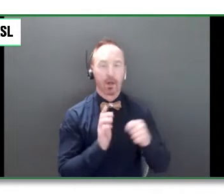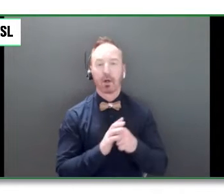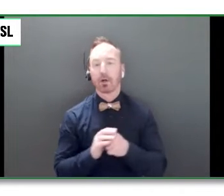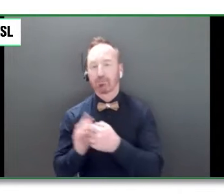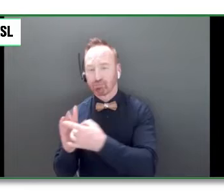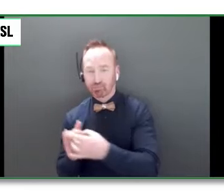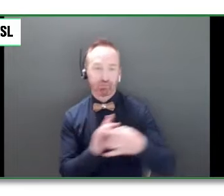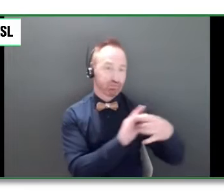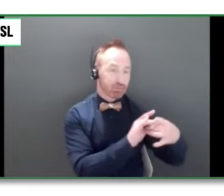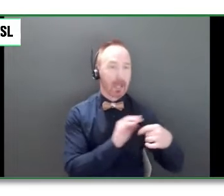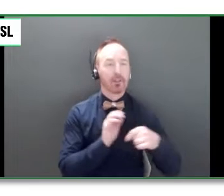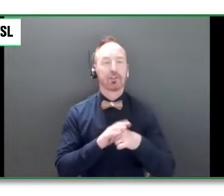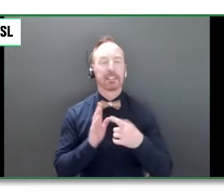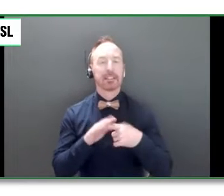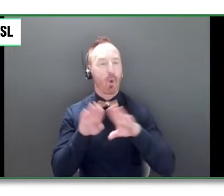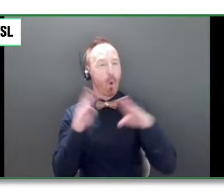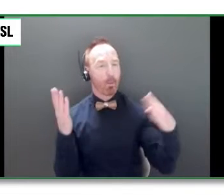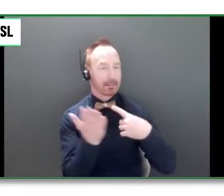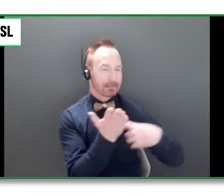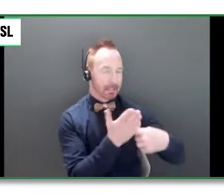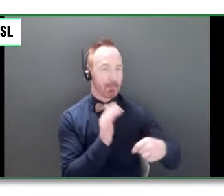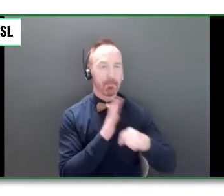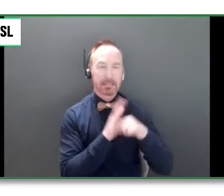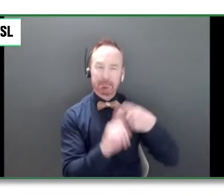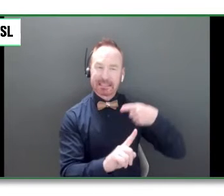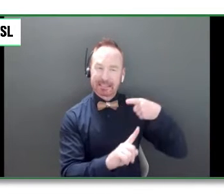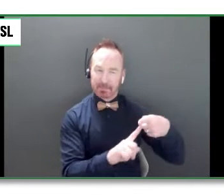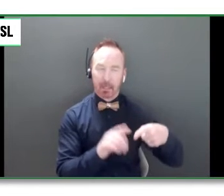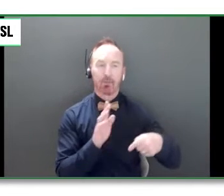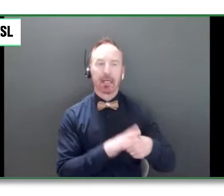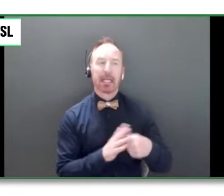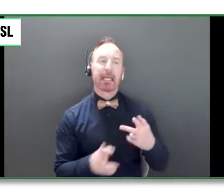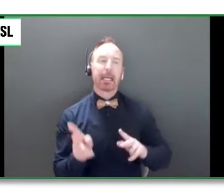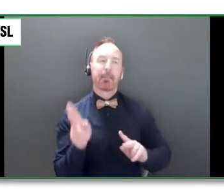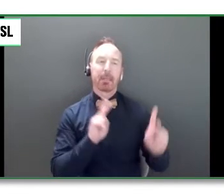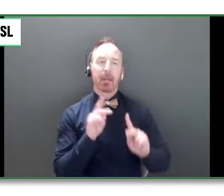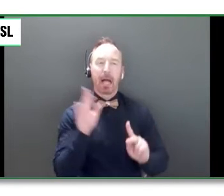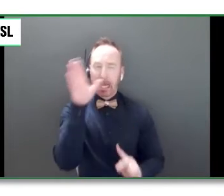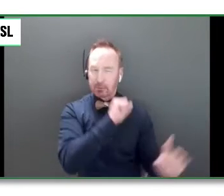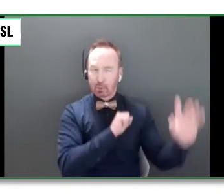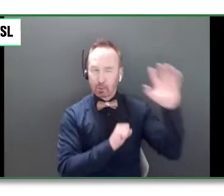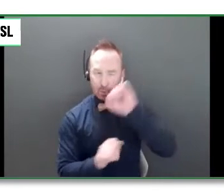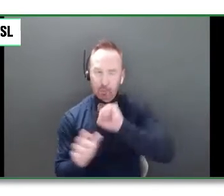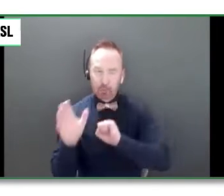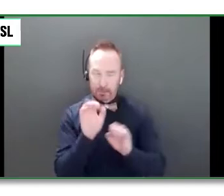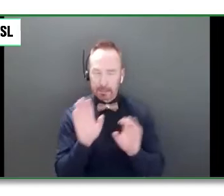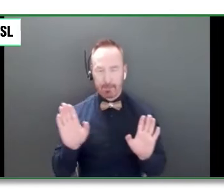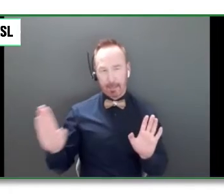pointing out the underlying assumptions in their work. Next slide please.